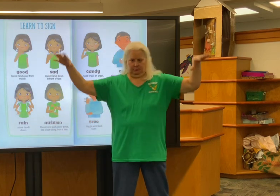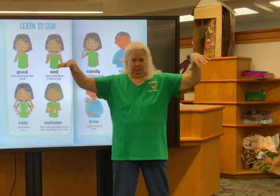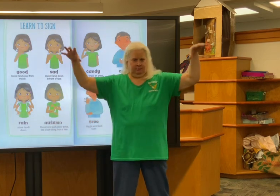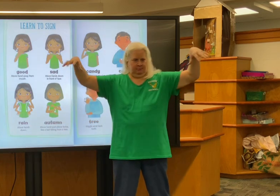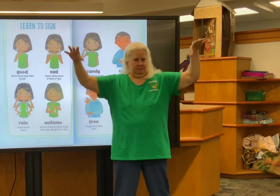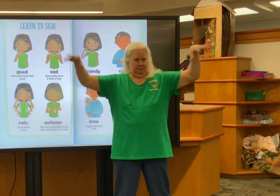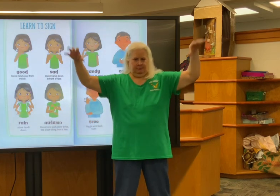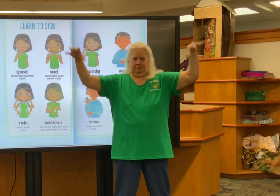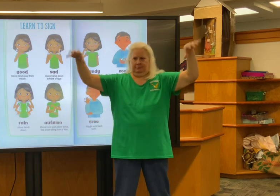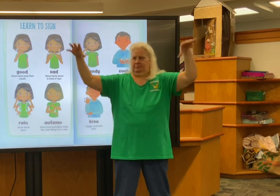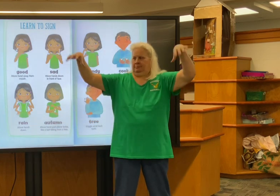rain